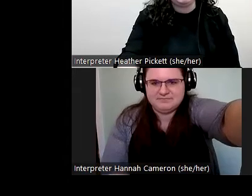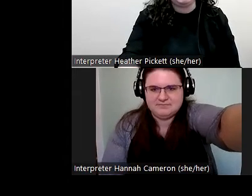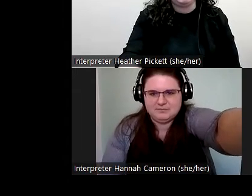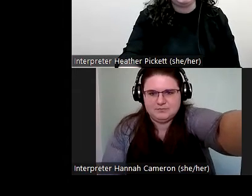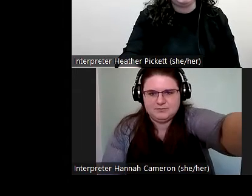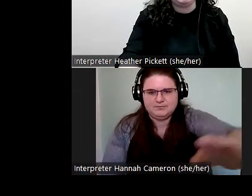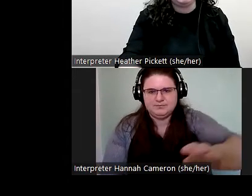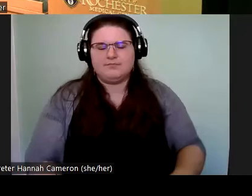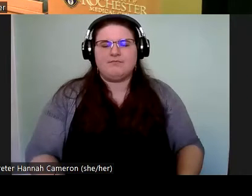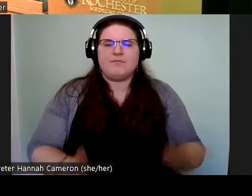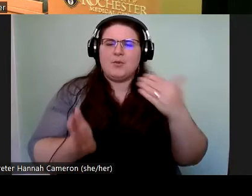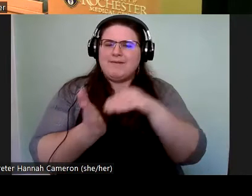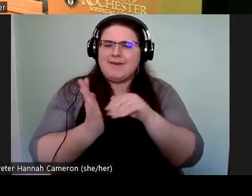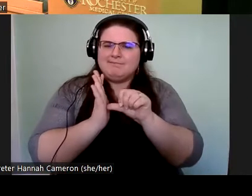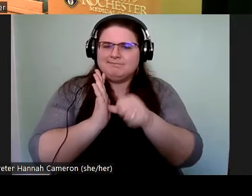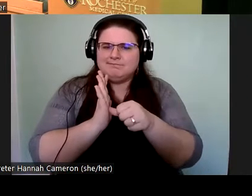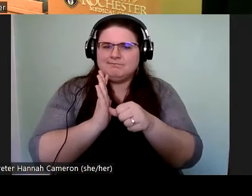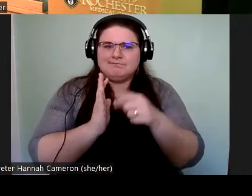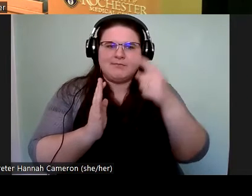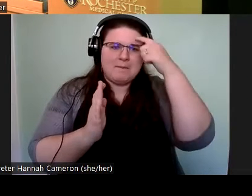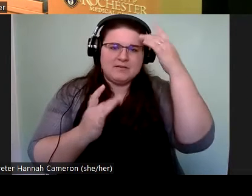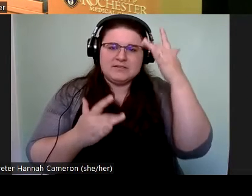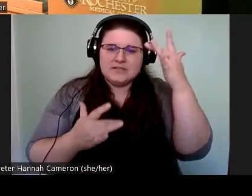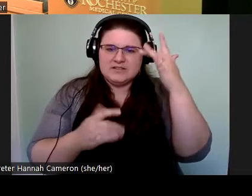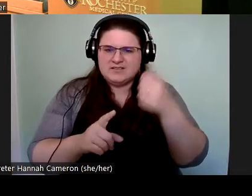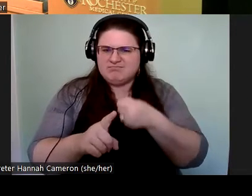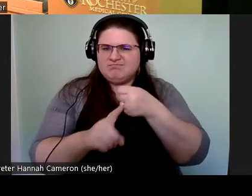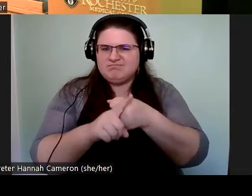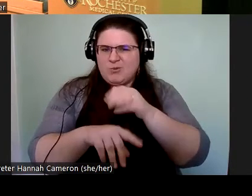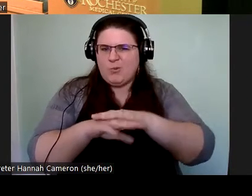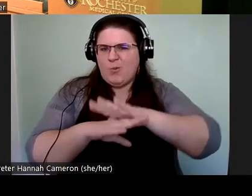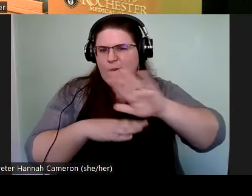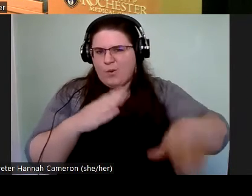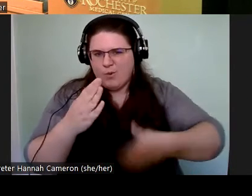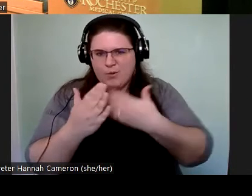entire family um including in terms of loneliness and isolation and I really don't believe that